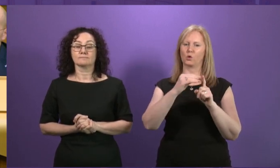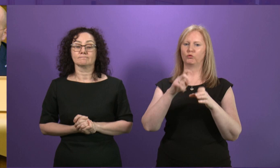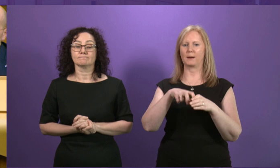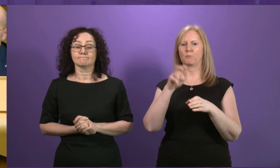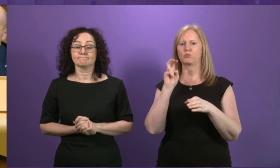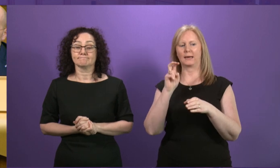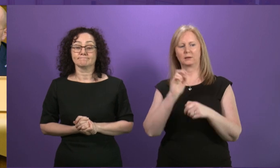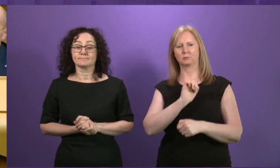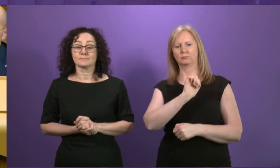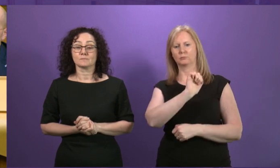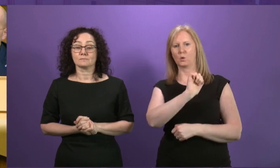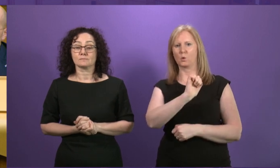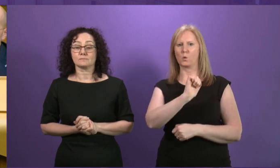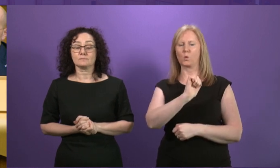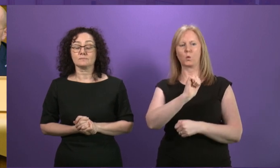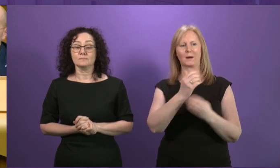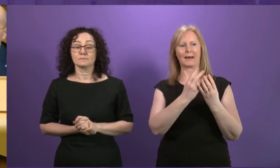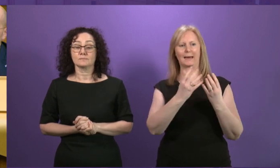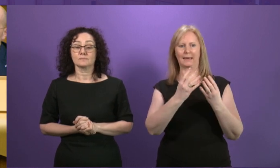one of the Prime Minister’s Tory cabinet ministers said was like hitting an iceberg,